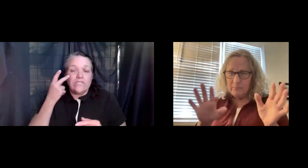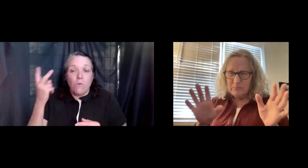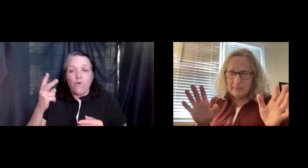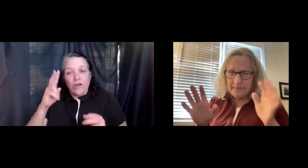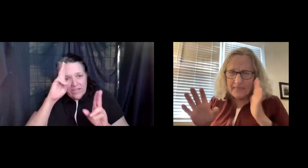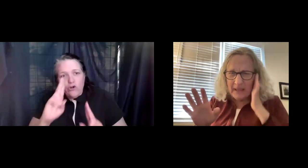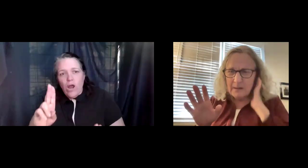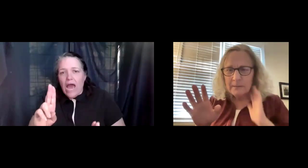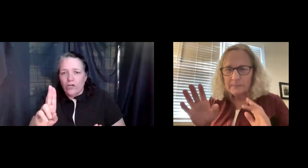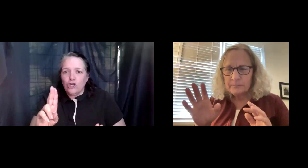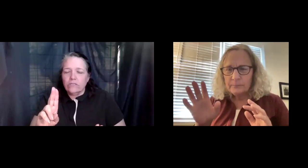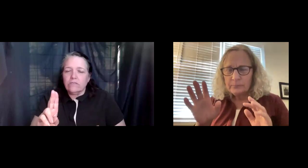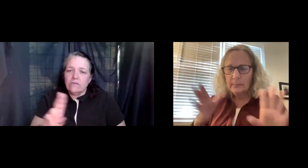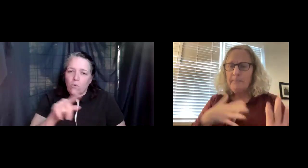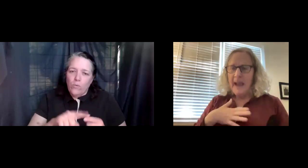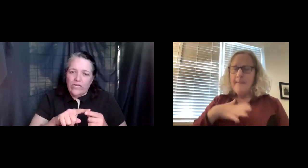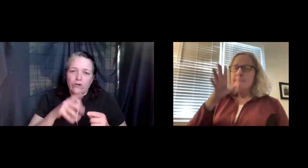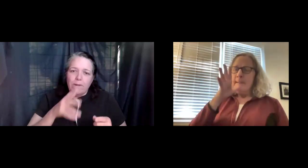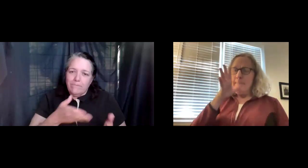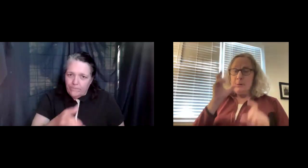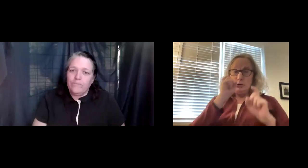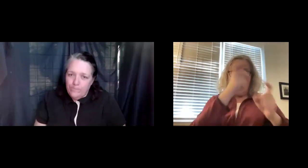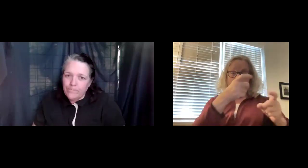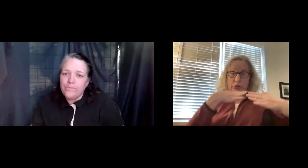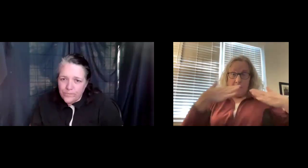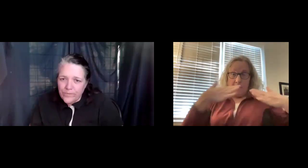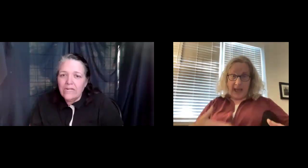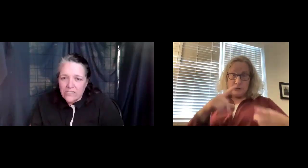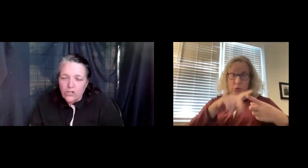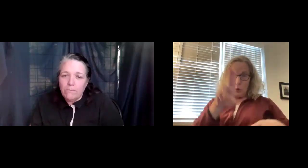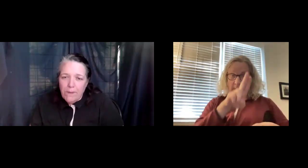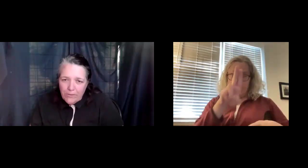You said there was a memorial in her honor...